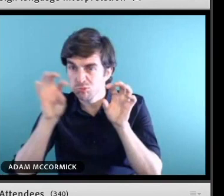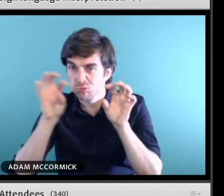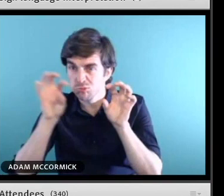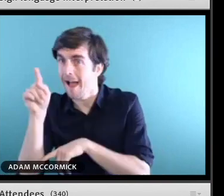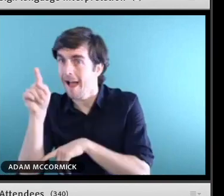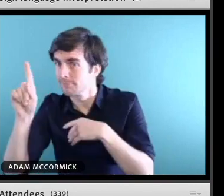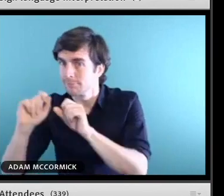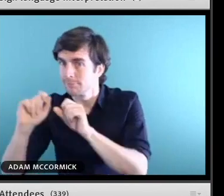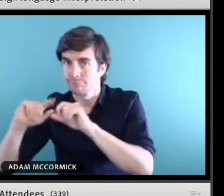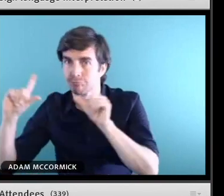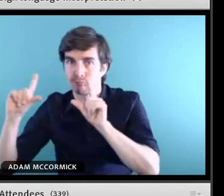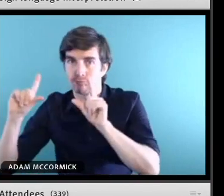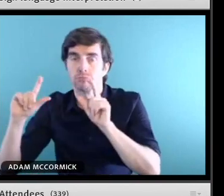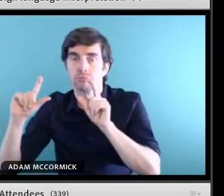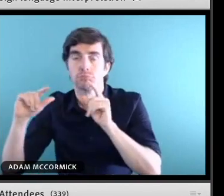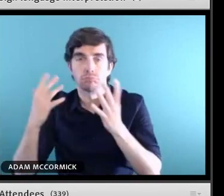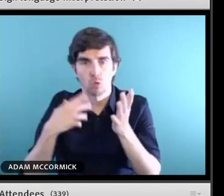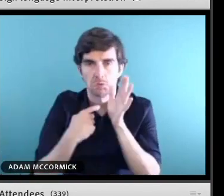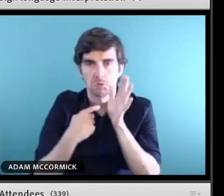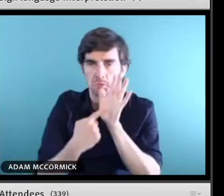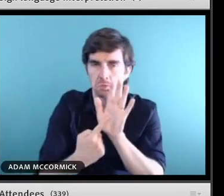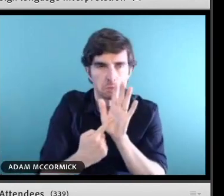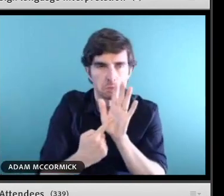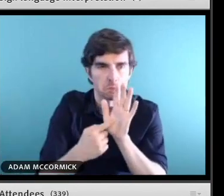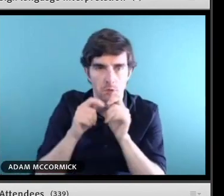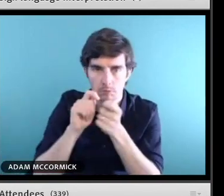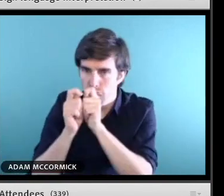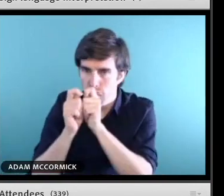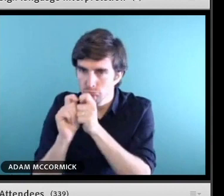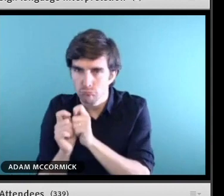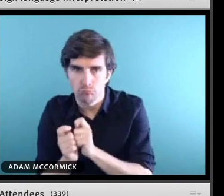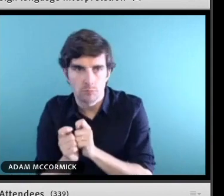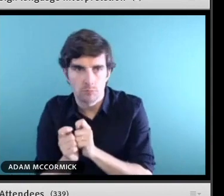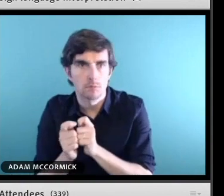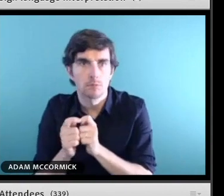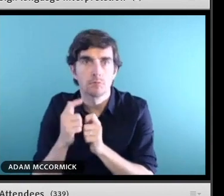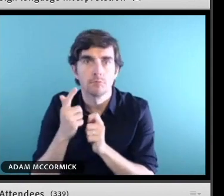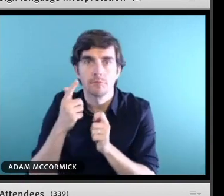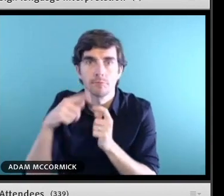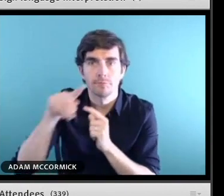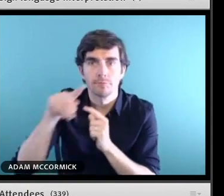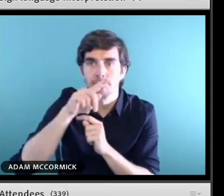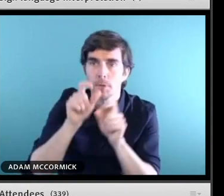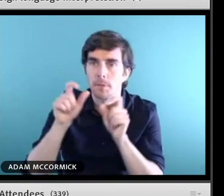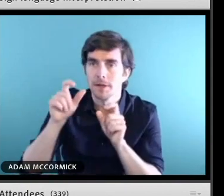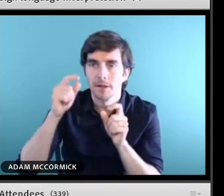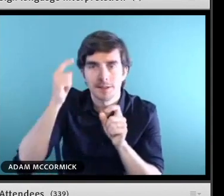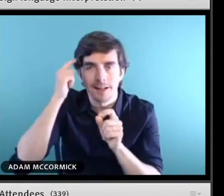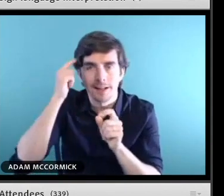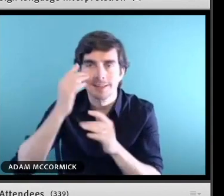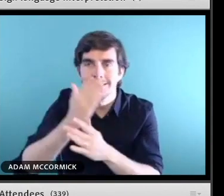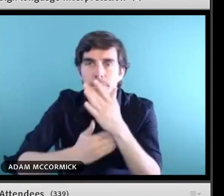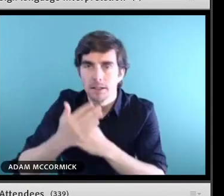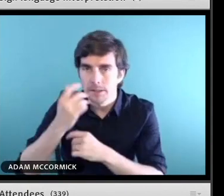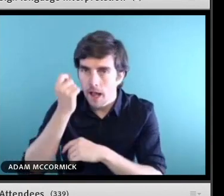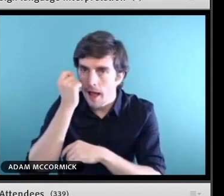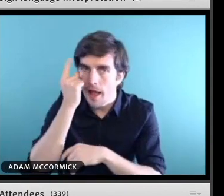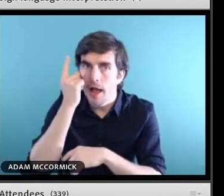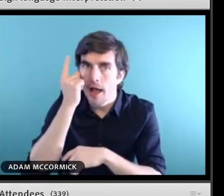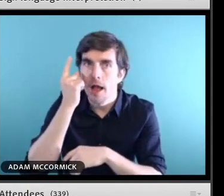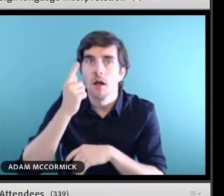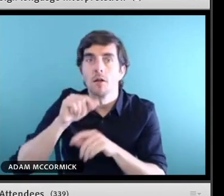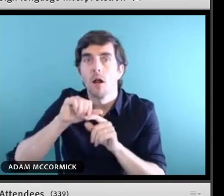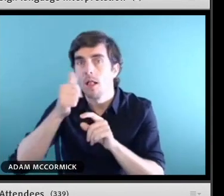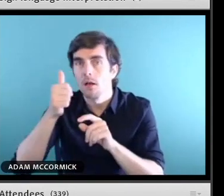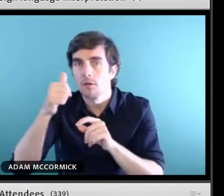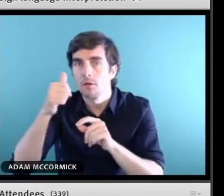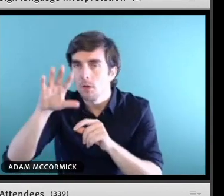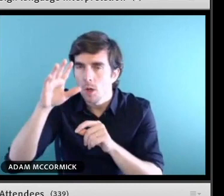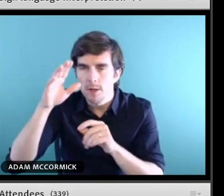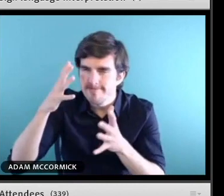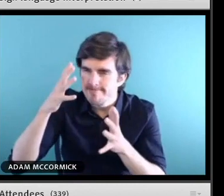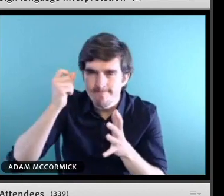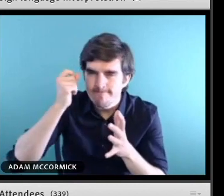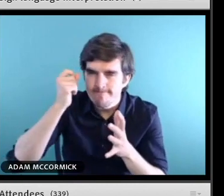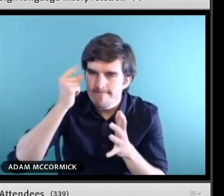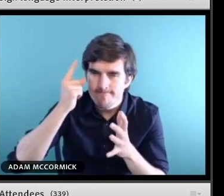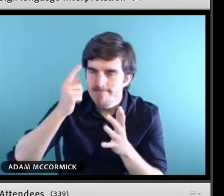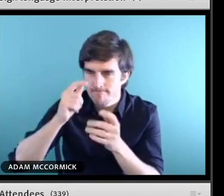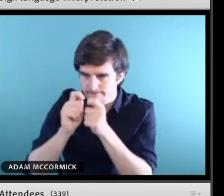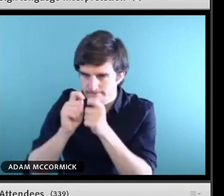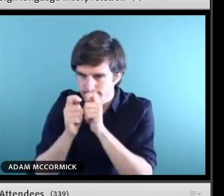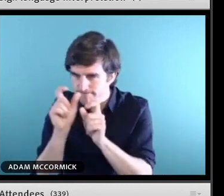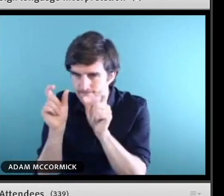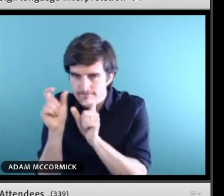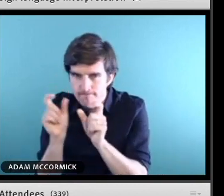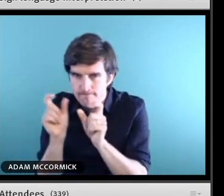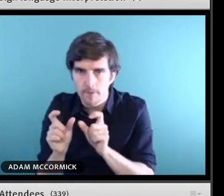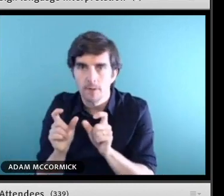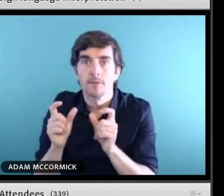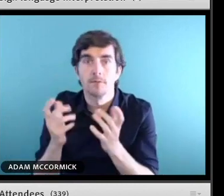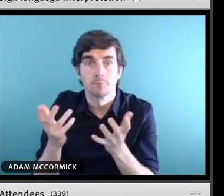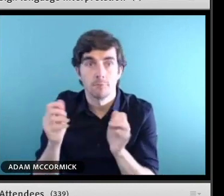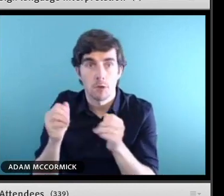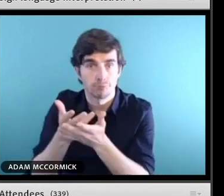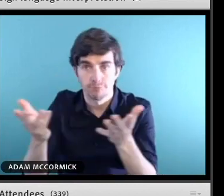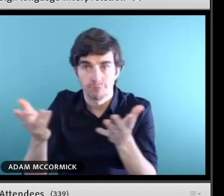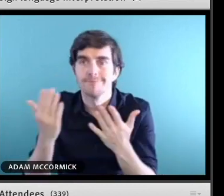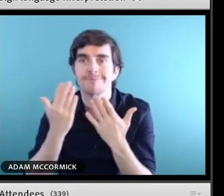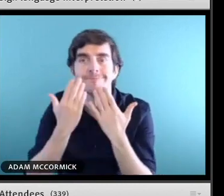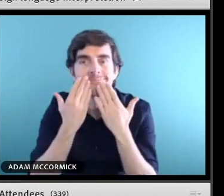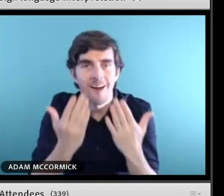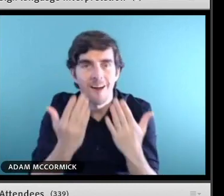for this discussion today. It's been a terrific experience. So thank you so much